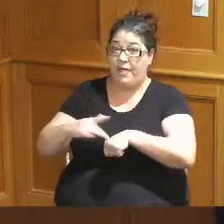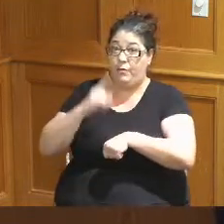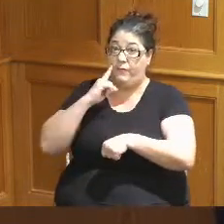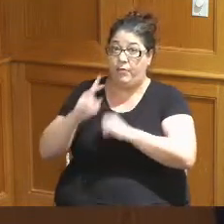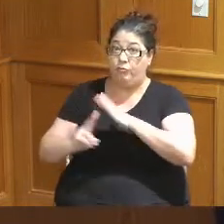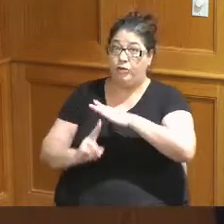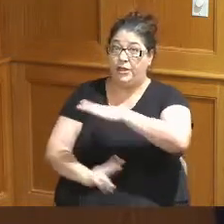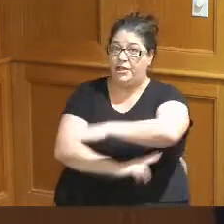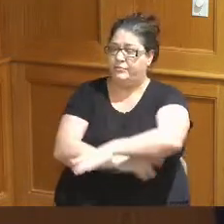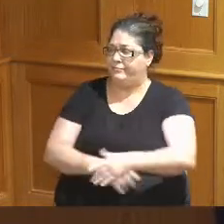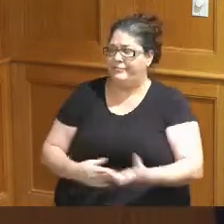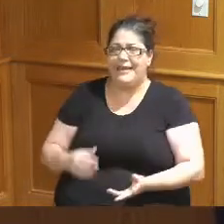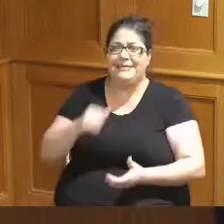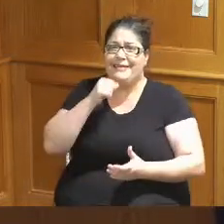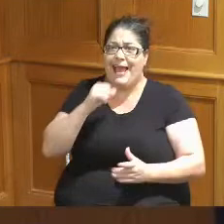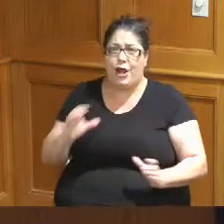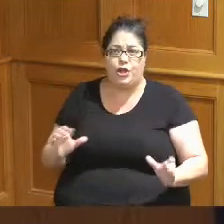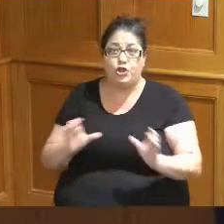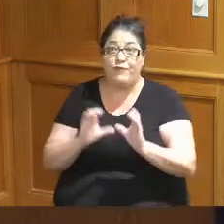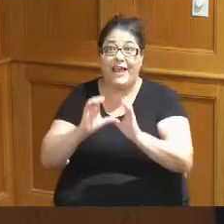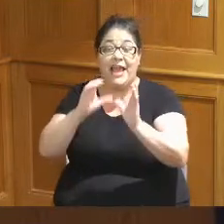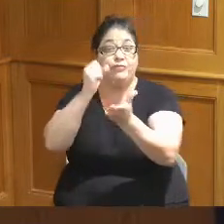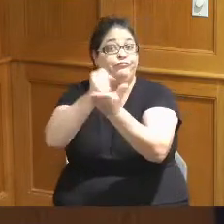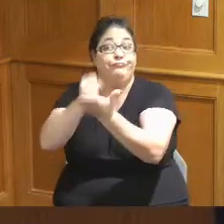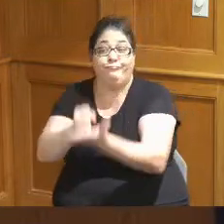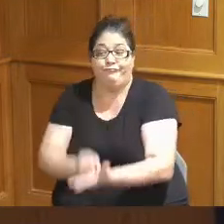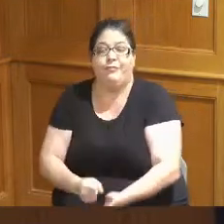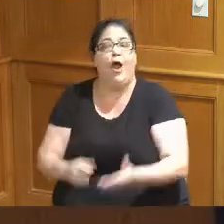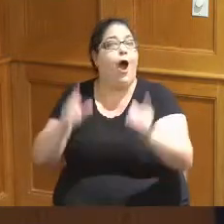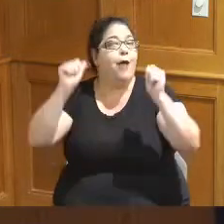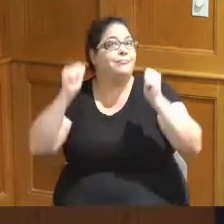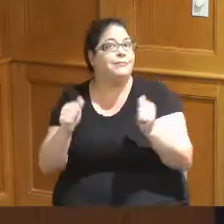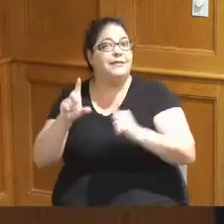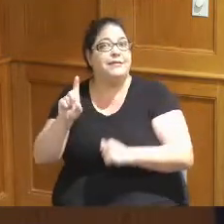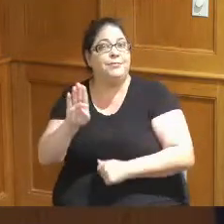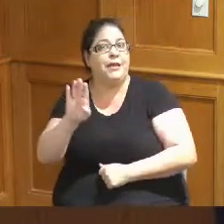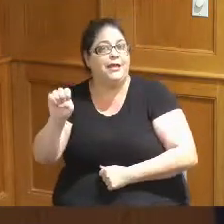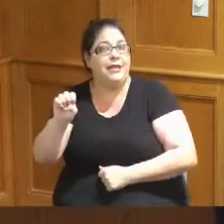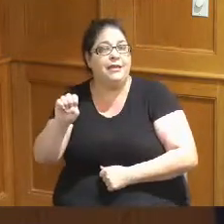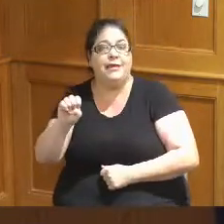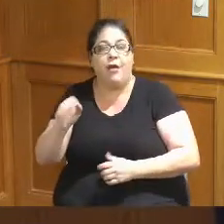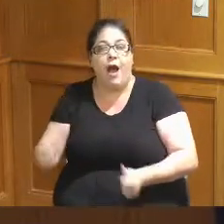is not a certification exercise where they could say we upped our DVEs but nobody got a contract